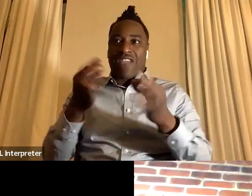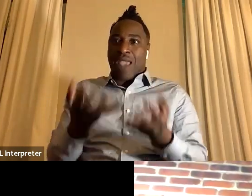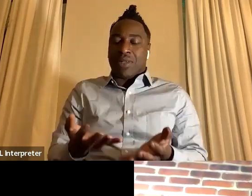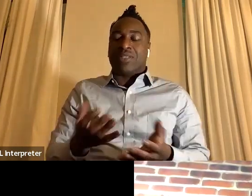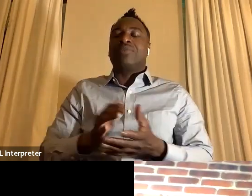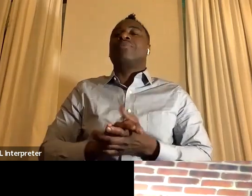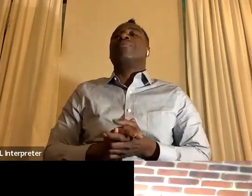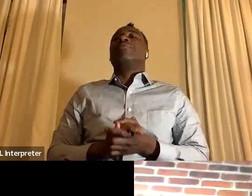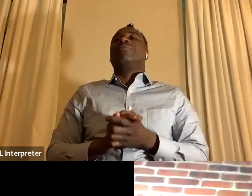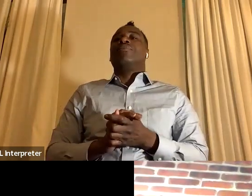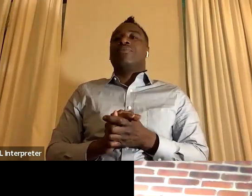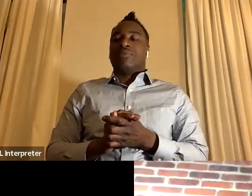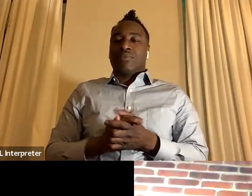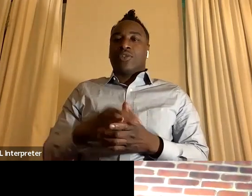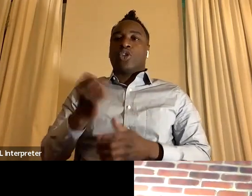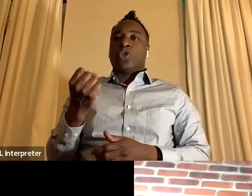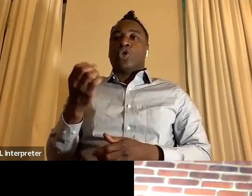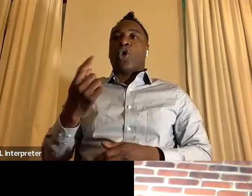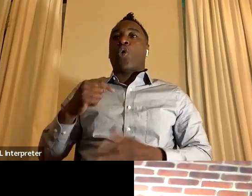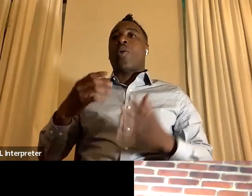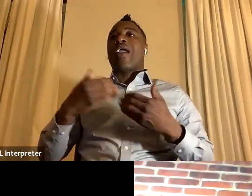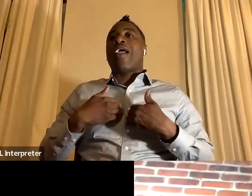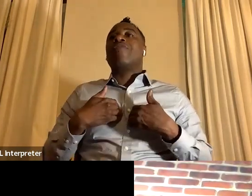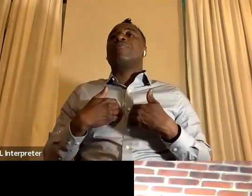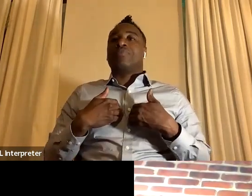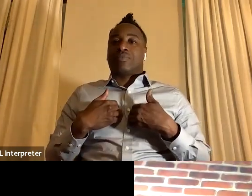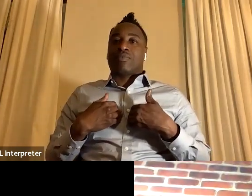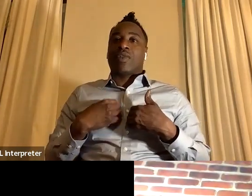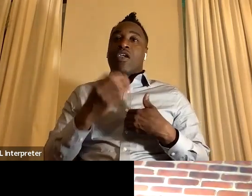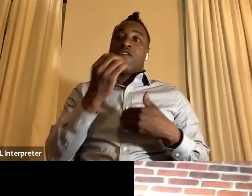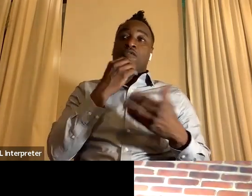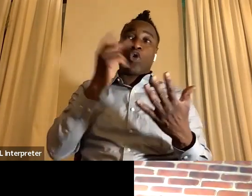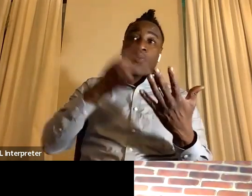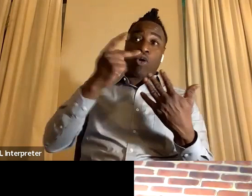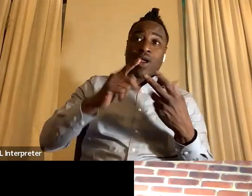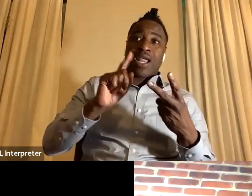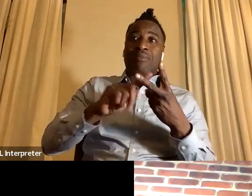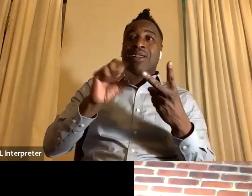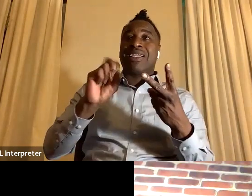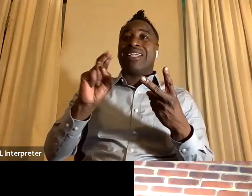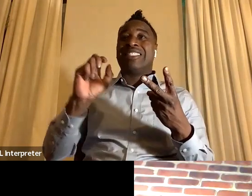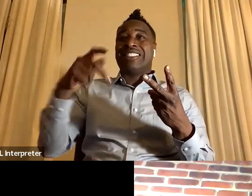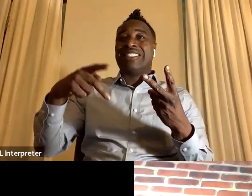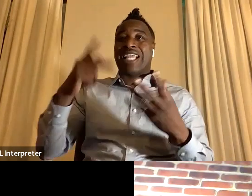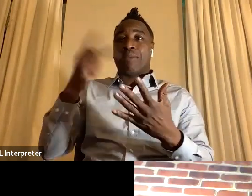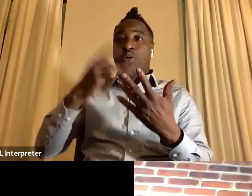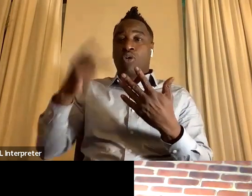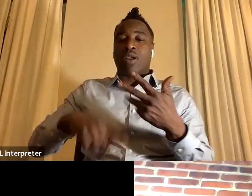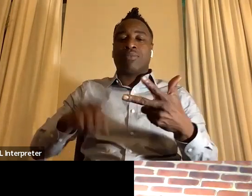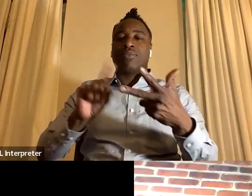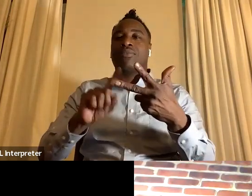So we also have a food, we have the food program, the SNAP program, and we also have the COVID